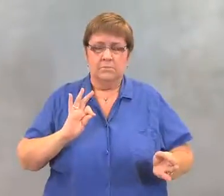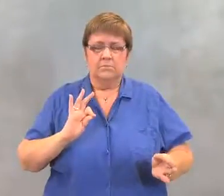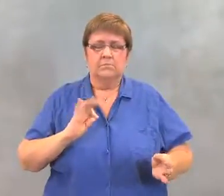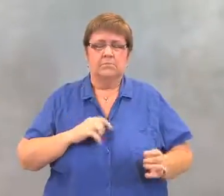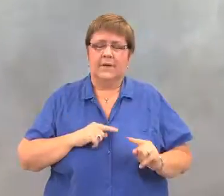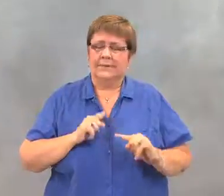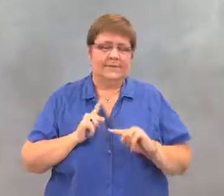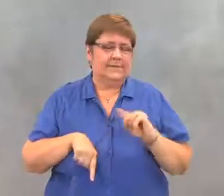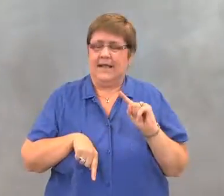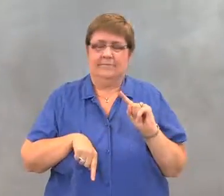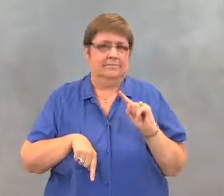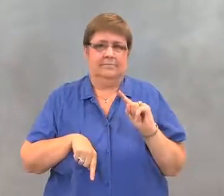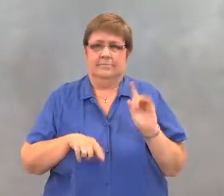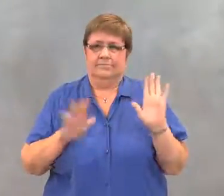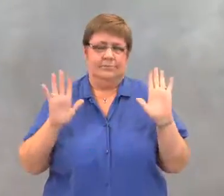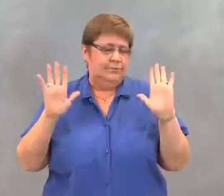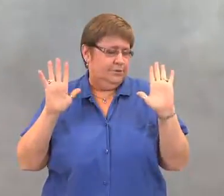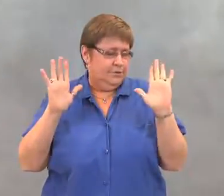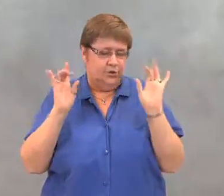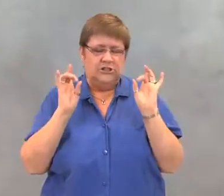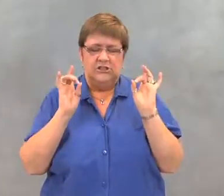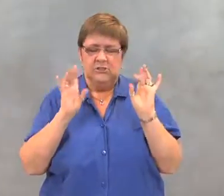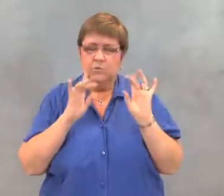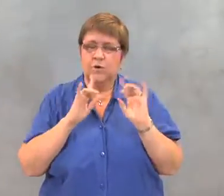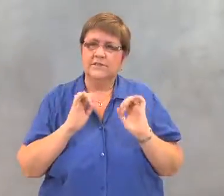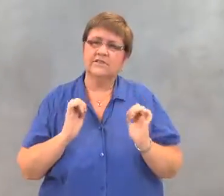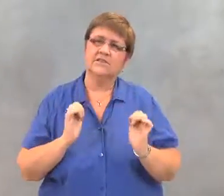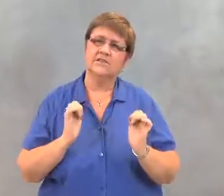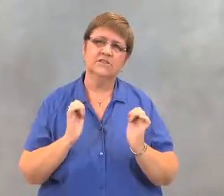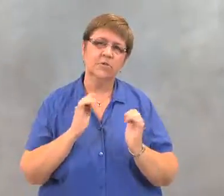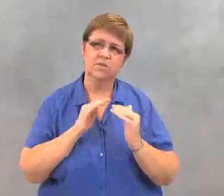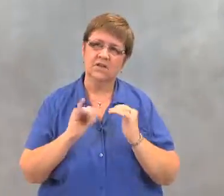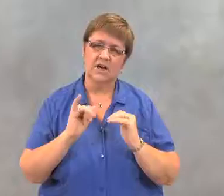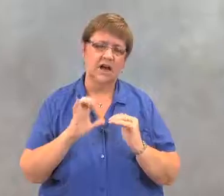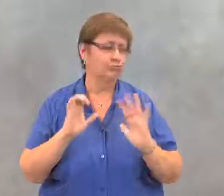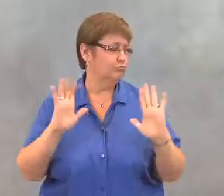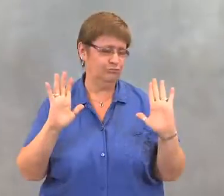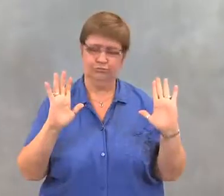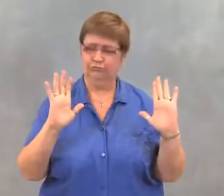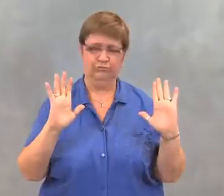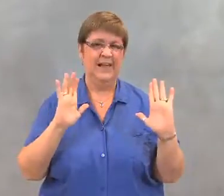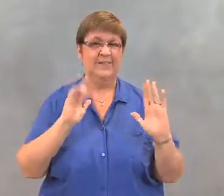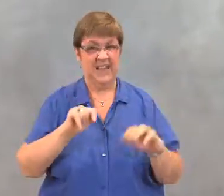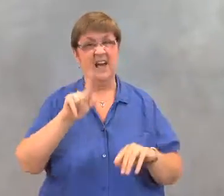I just can't do it. That water is like ice.